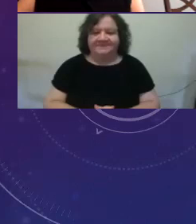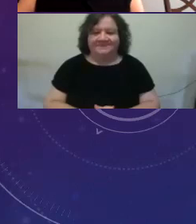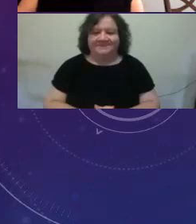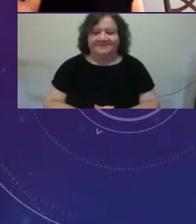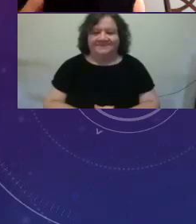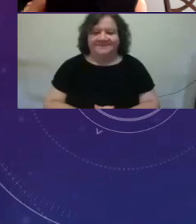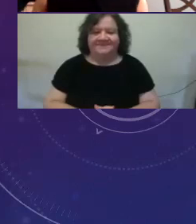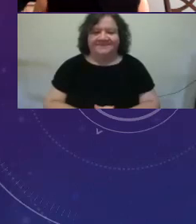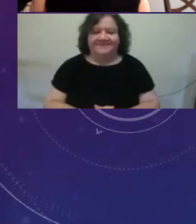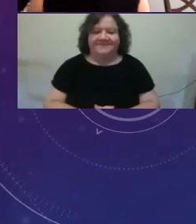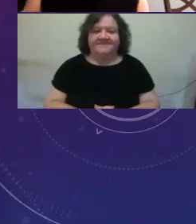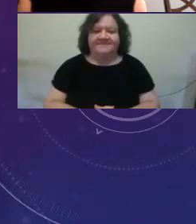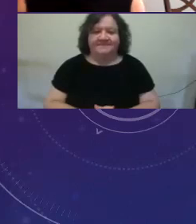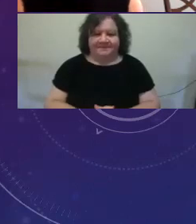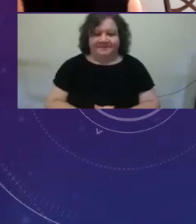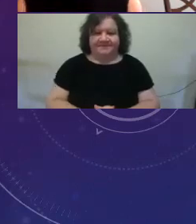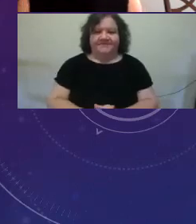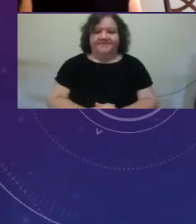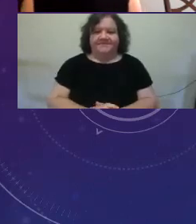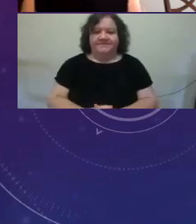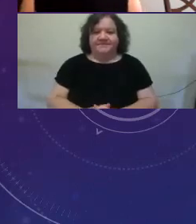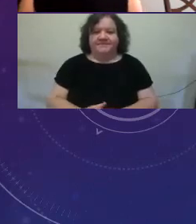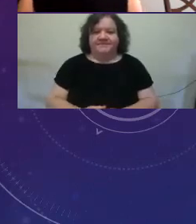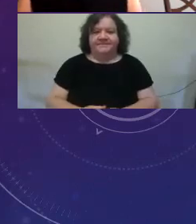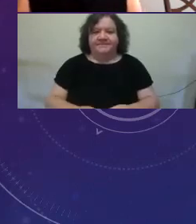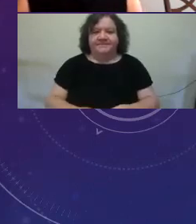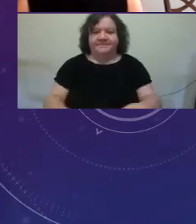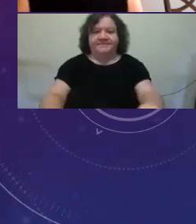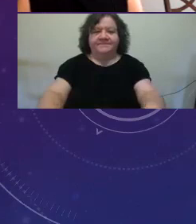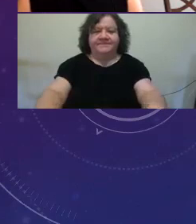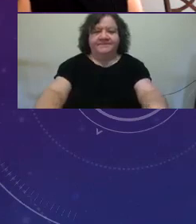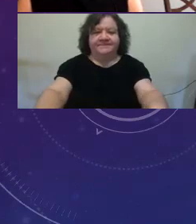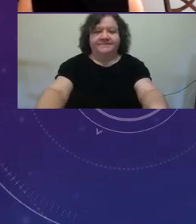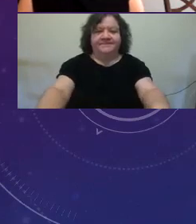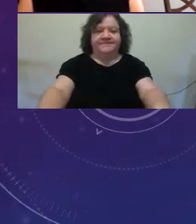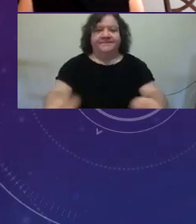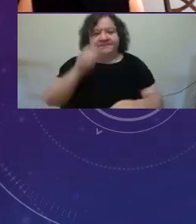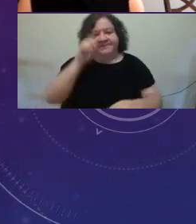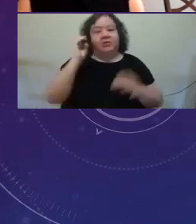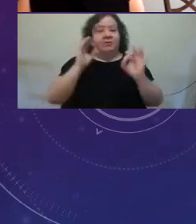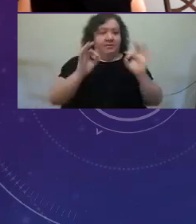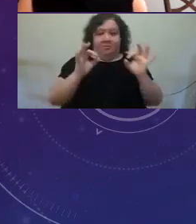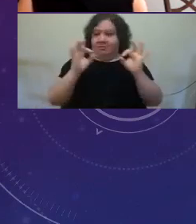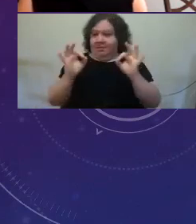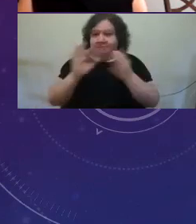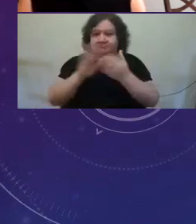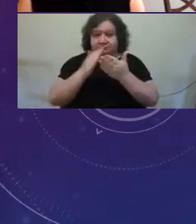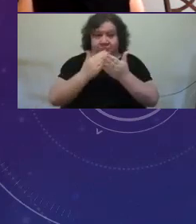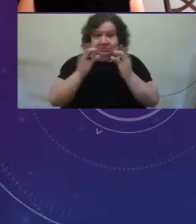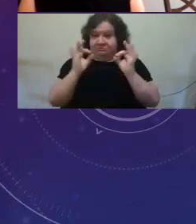which has just happened on it so the first question that we have is can you